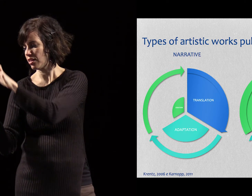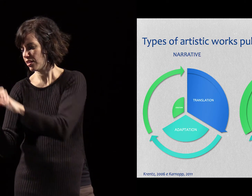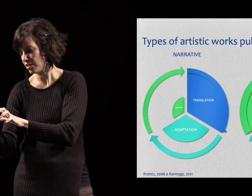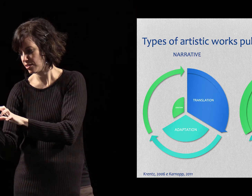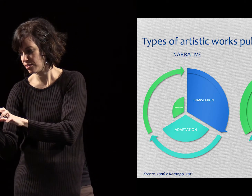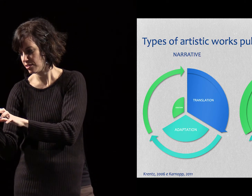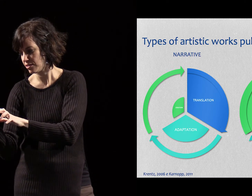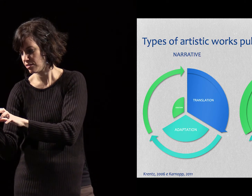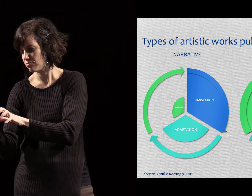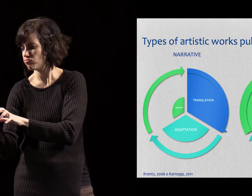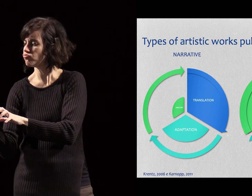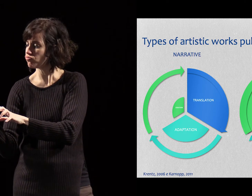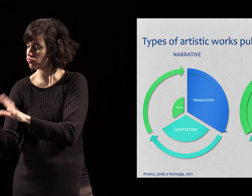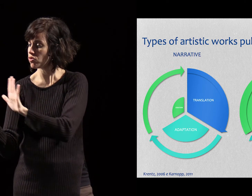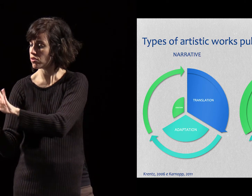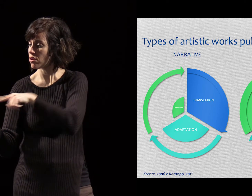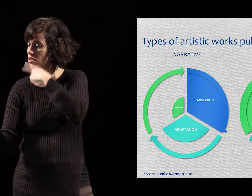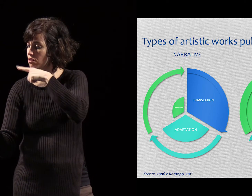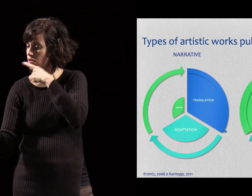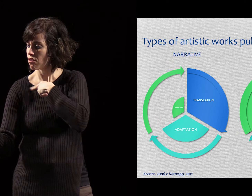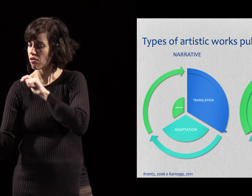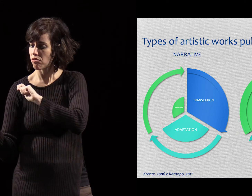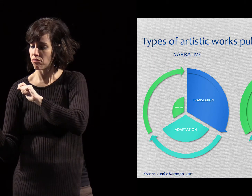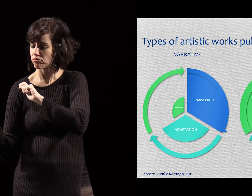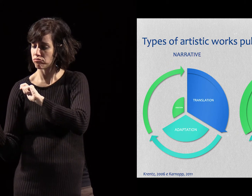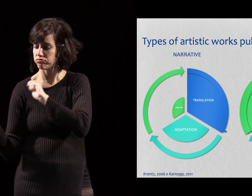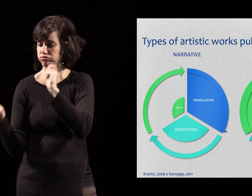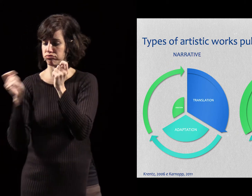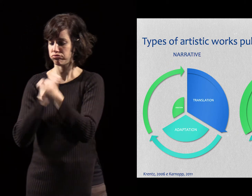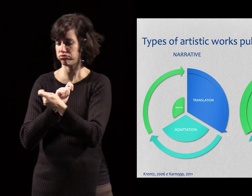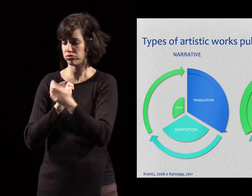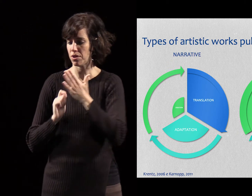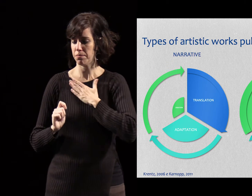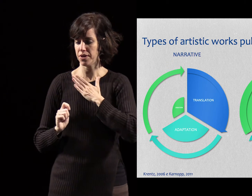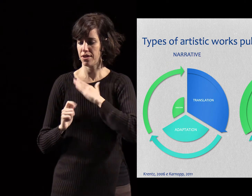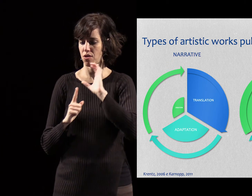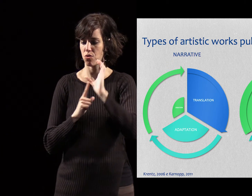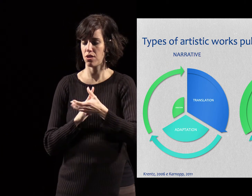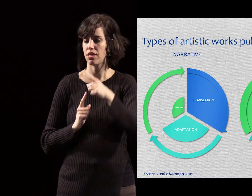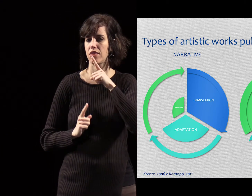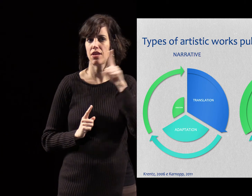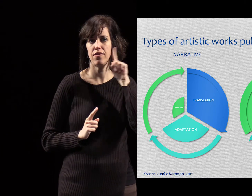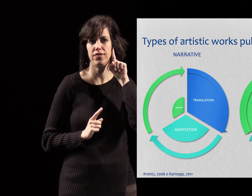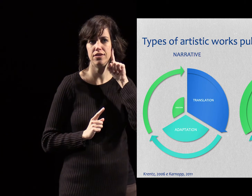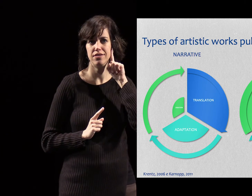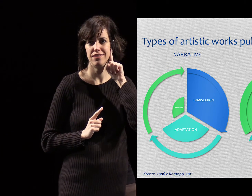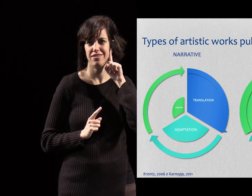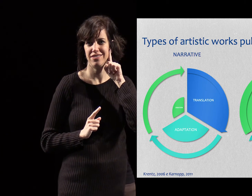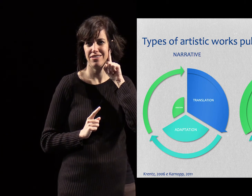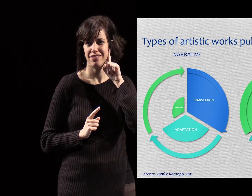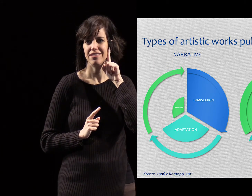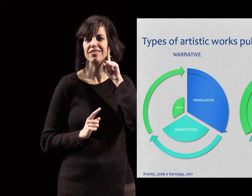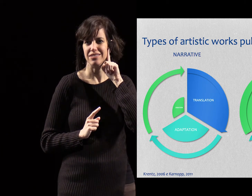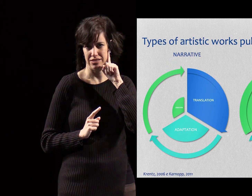So you have the text, you translate it, you figure out how to adapt it, and make it